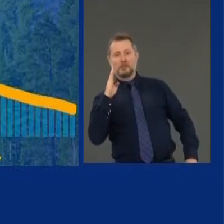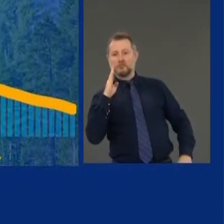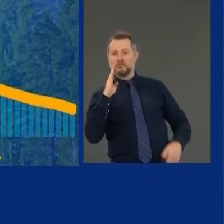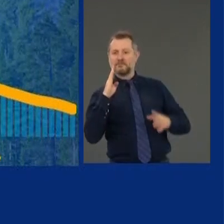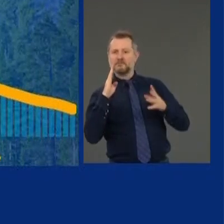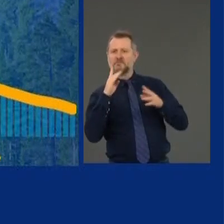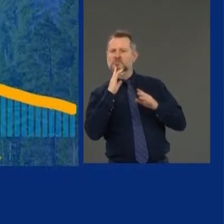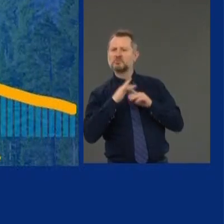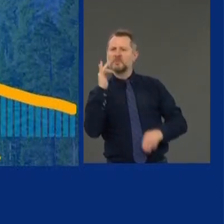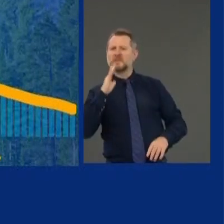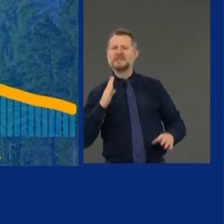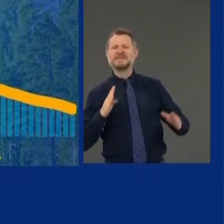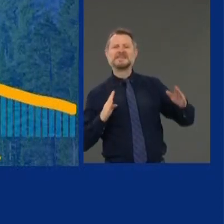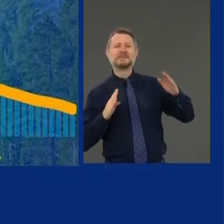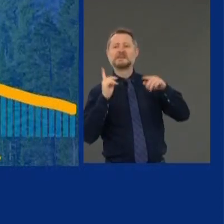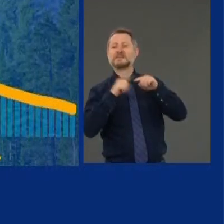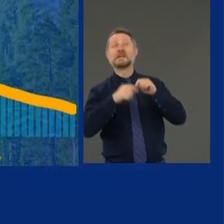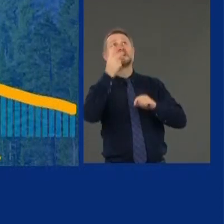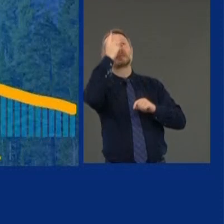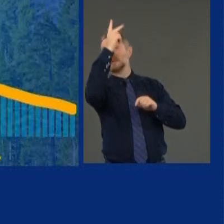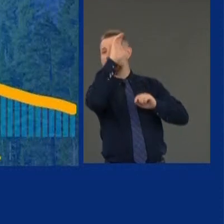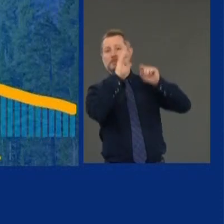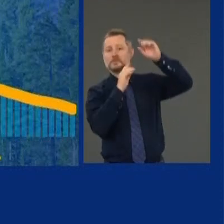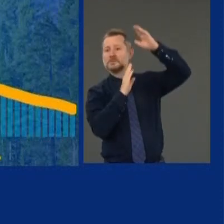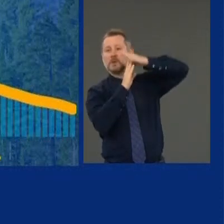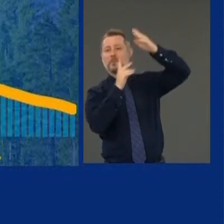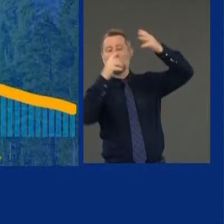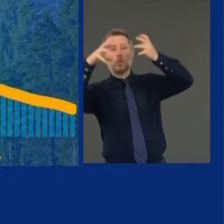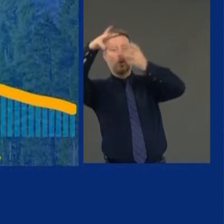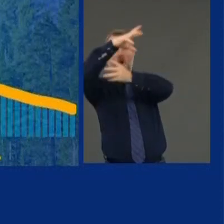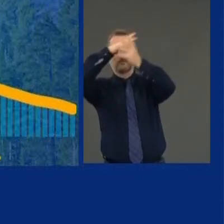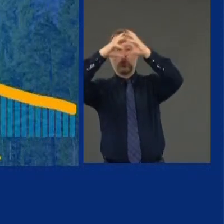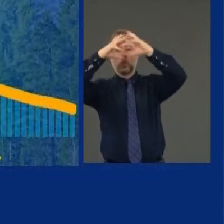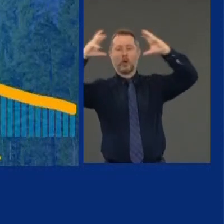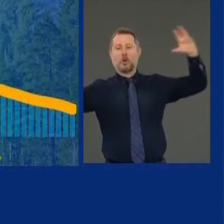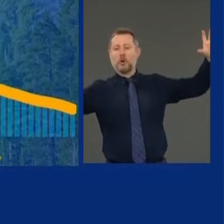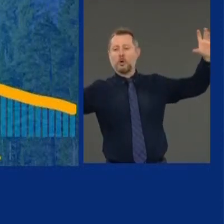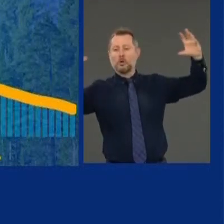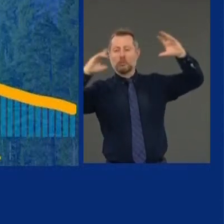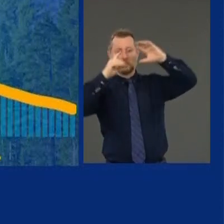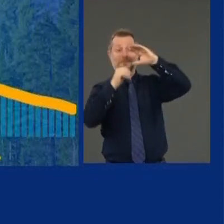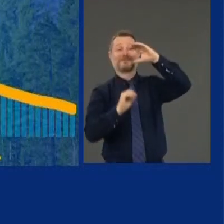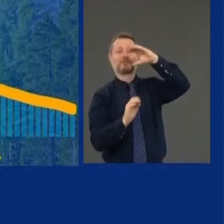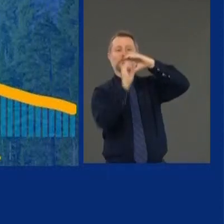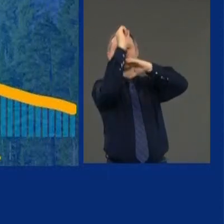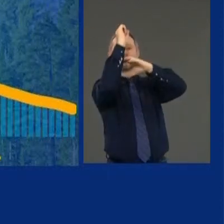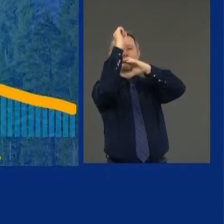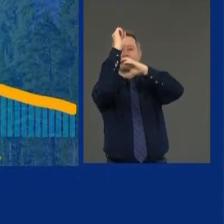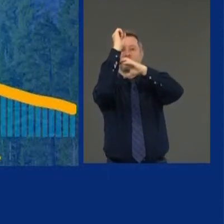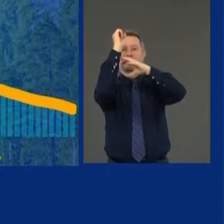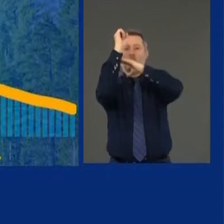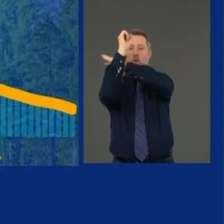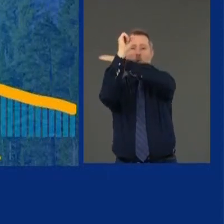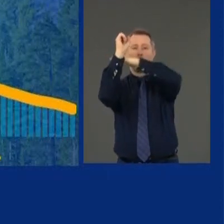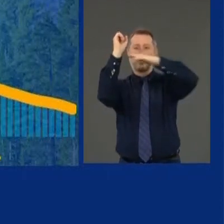OTHER CLIMB. BECAUSE IT WENT STRAIGHT UP.